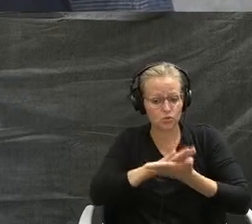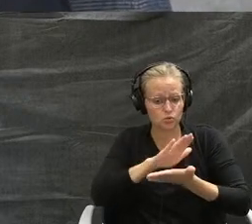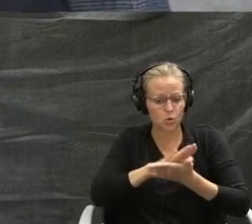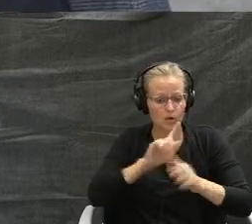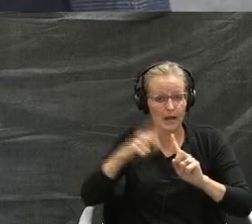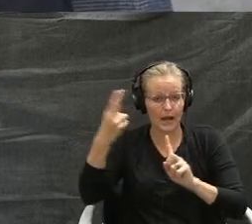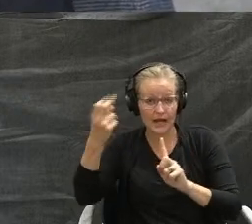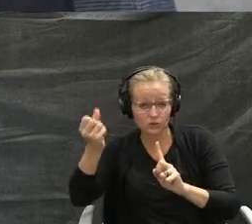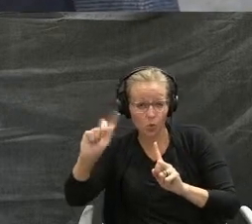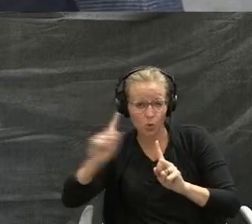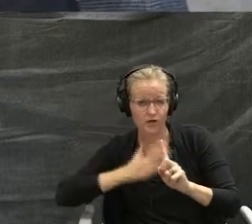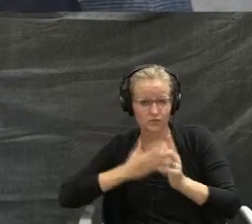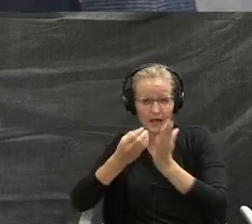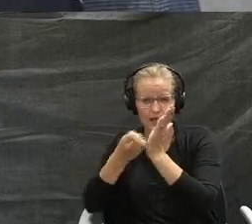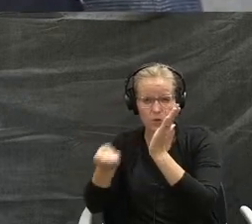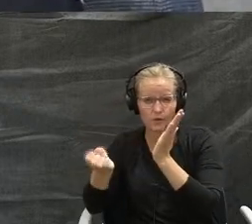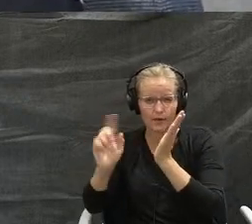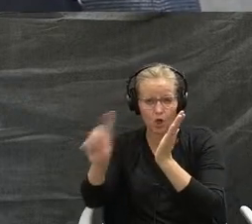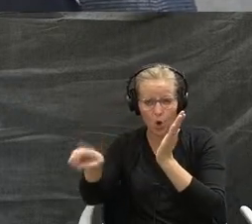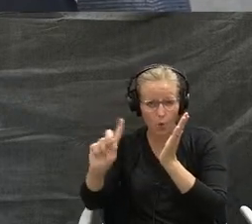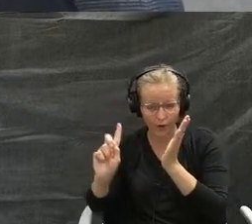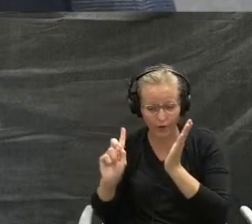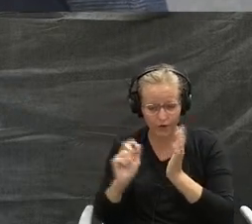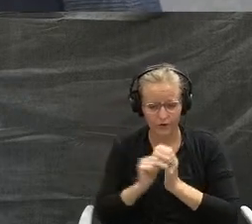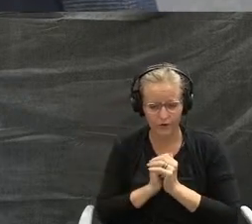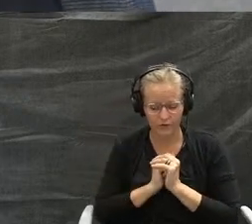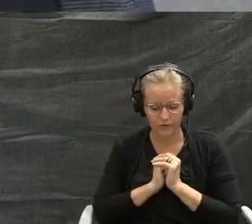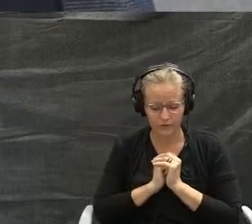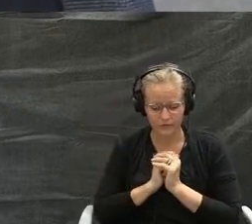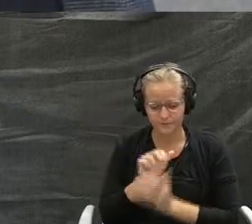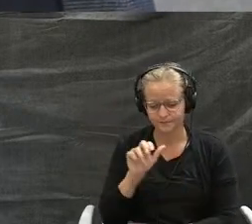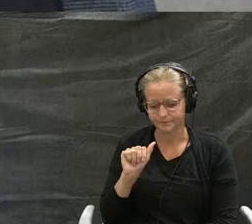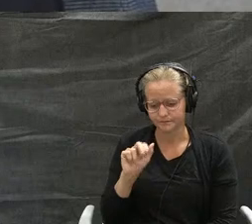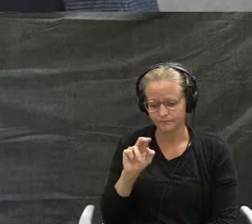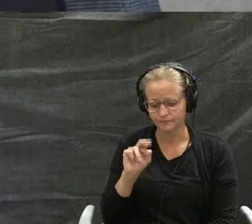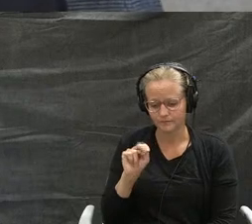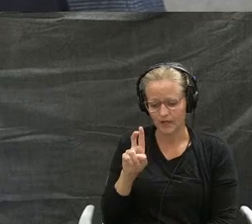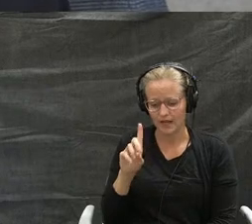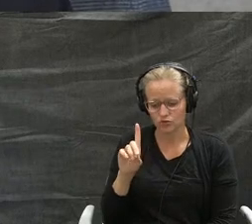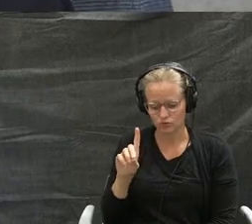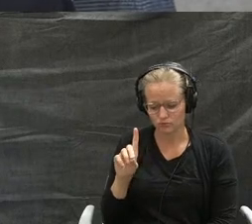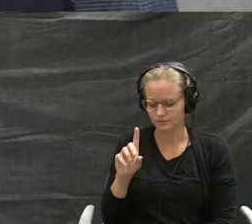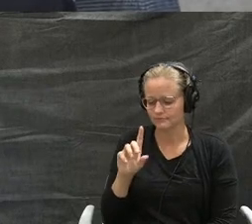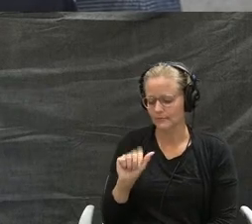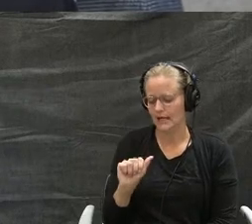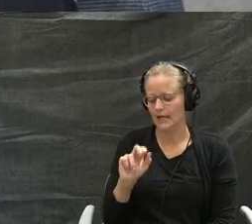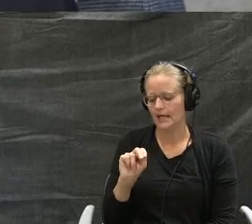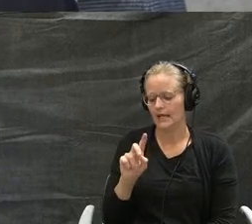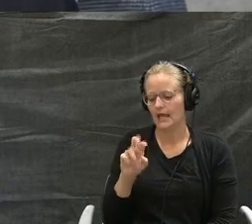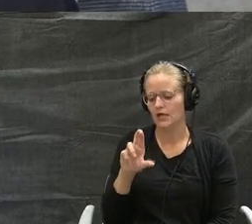Andrea Bloomberg of Minne Tonka says will option 5 take into account religious education requirements. Will